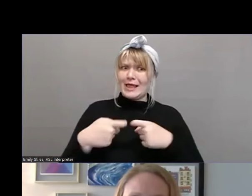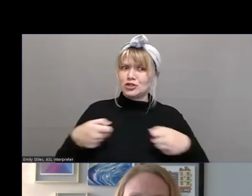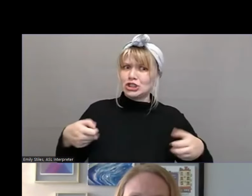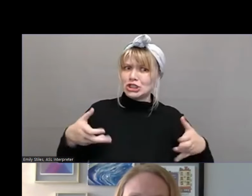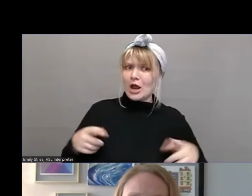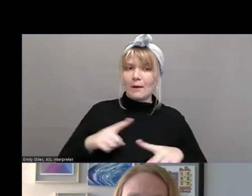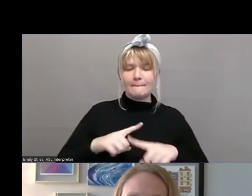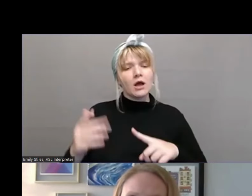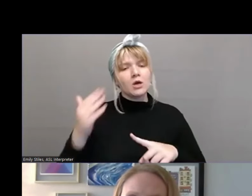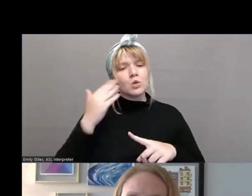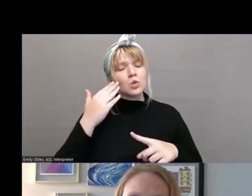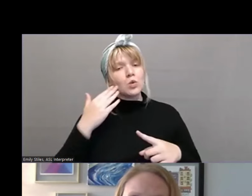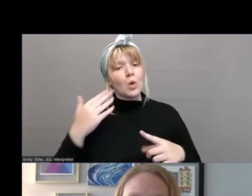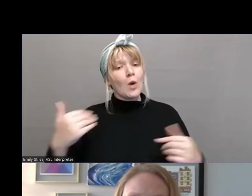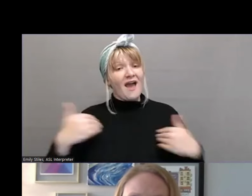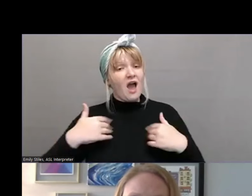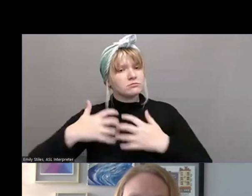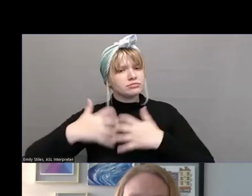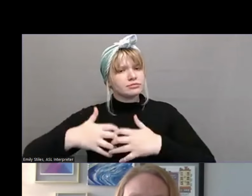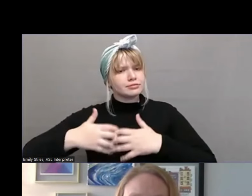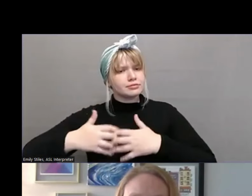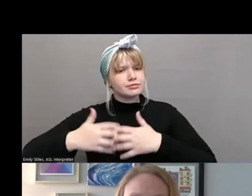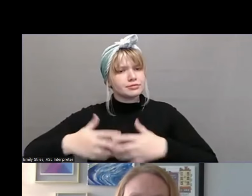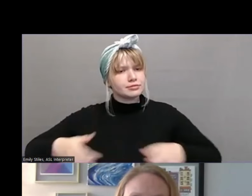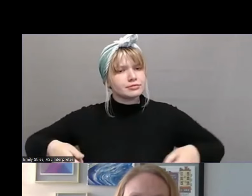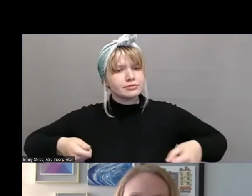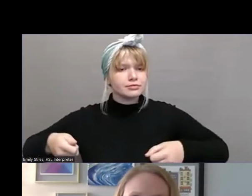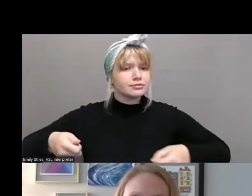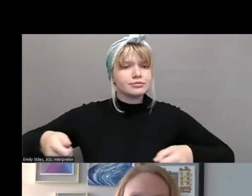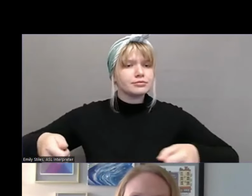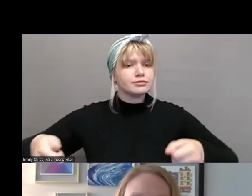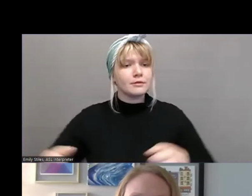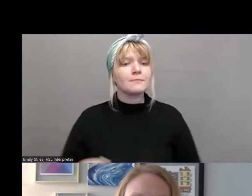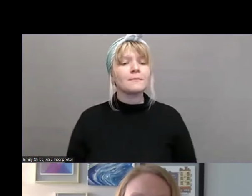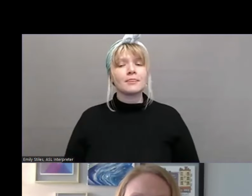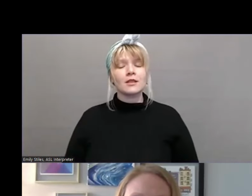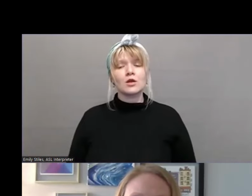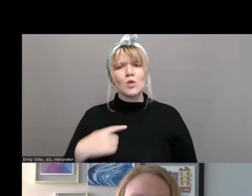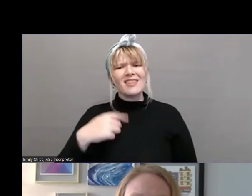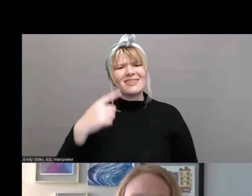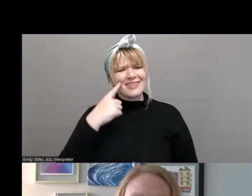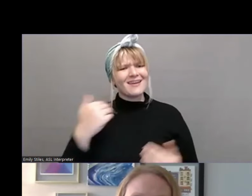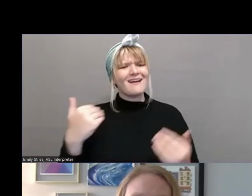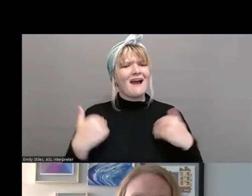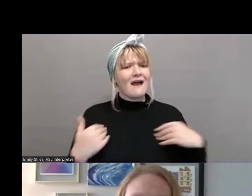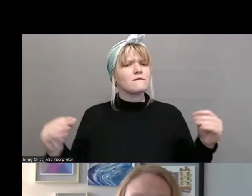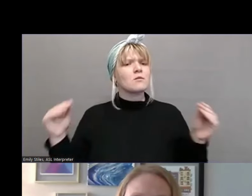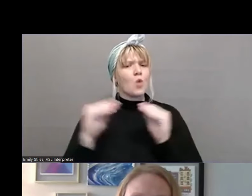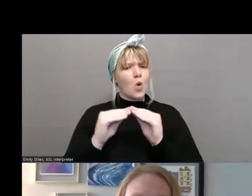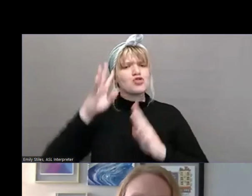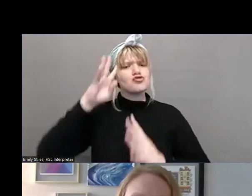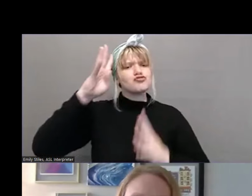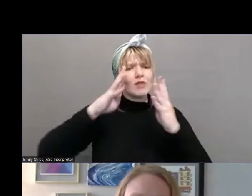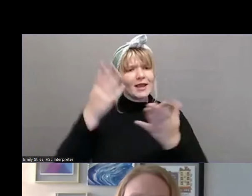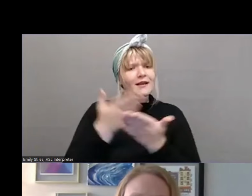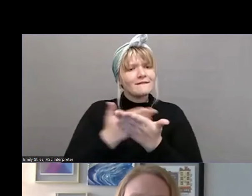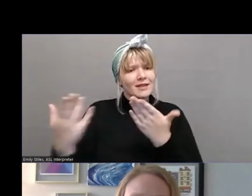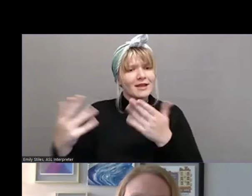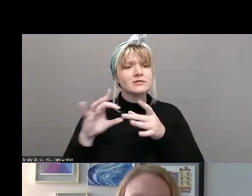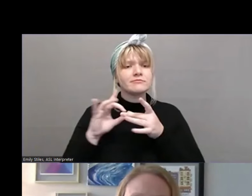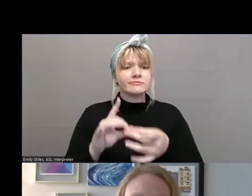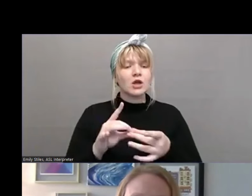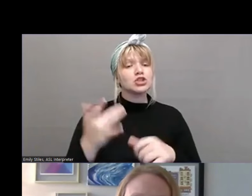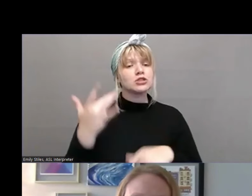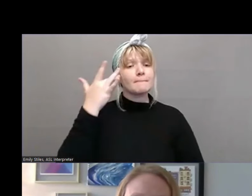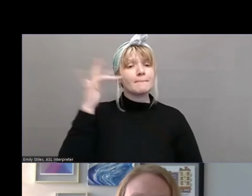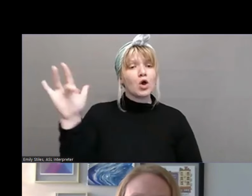Creativity wise, there are more and more things coming up in terms of smart home technology.